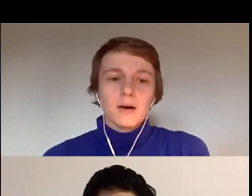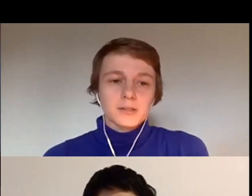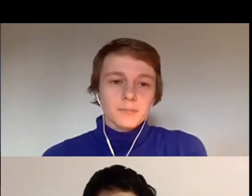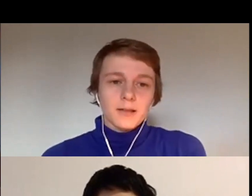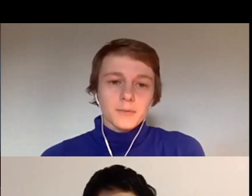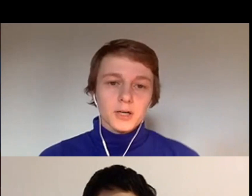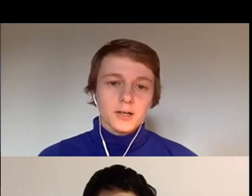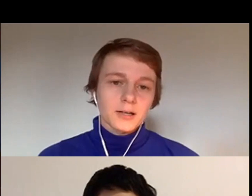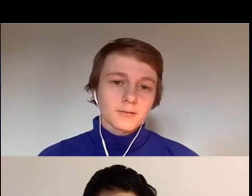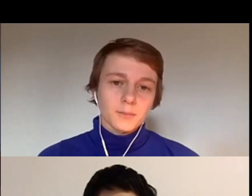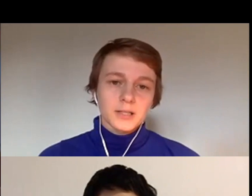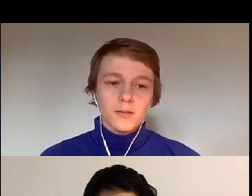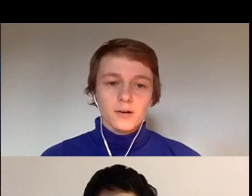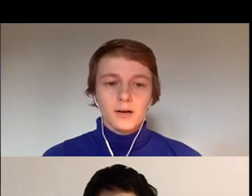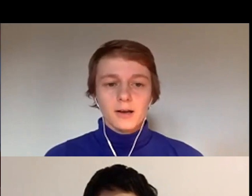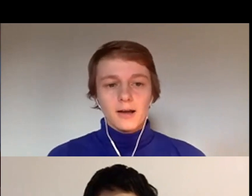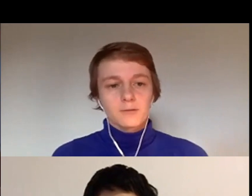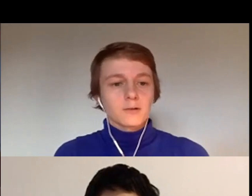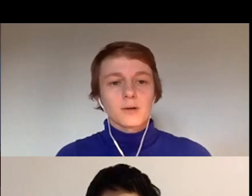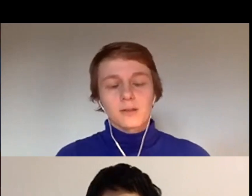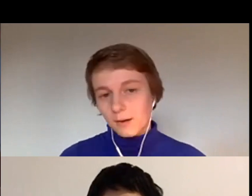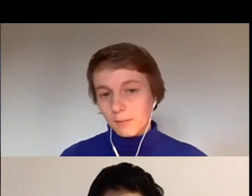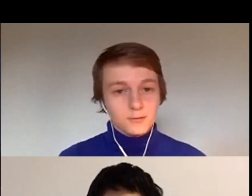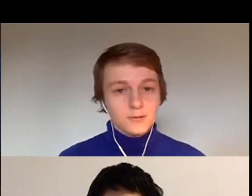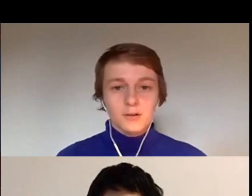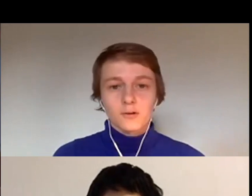was something Bojana and I developed together and have done with a bunch of different groups